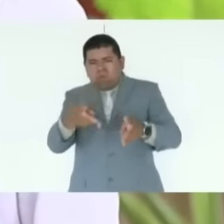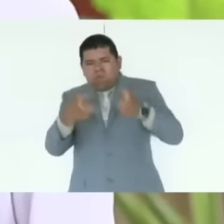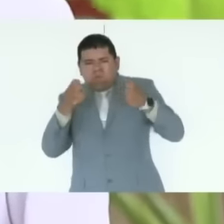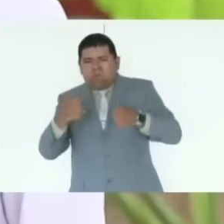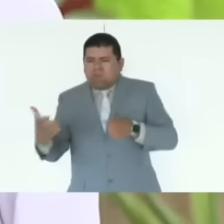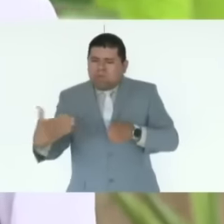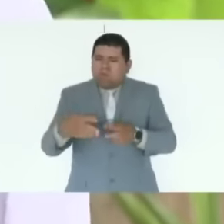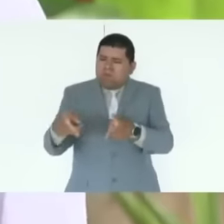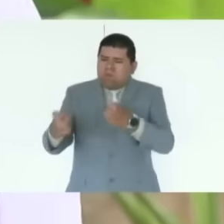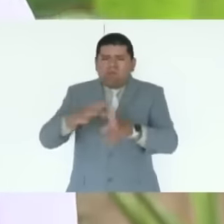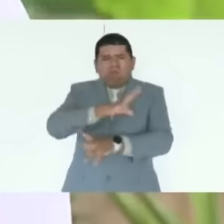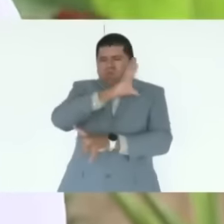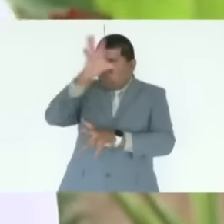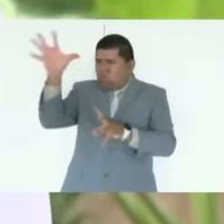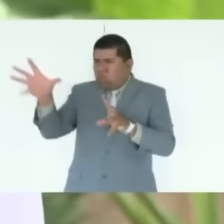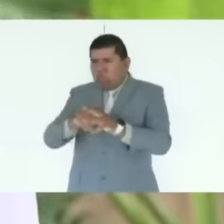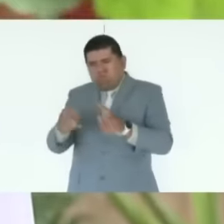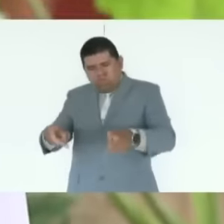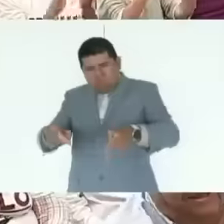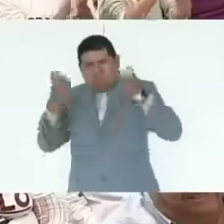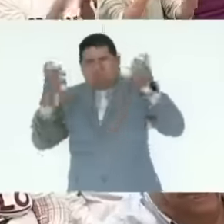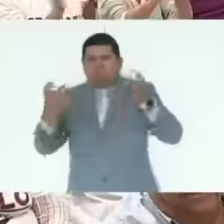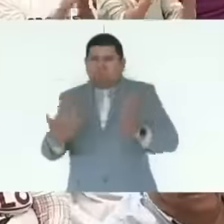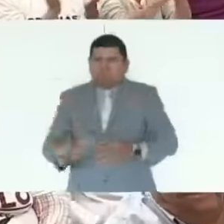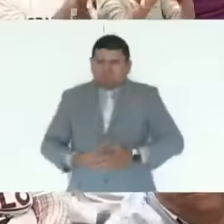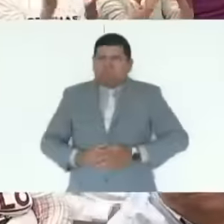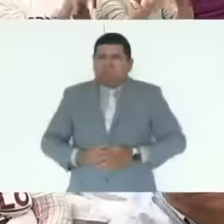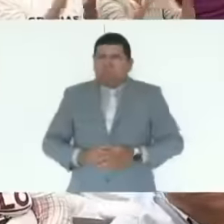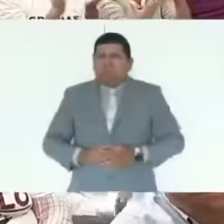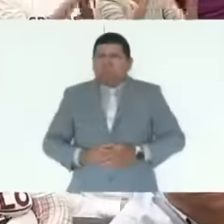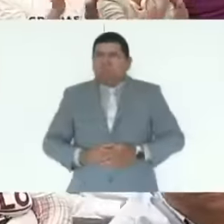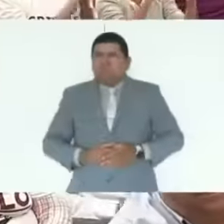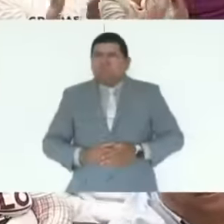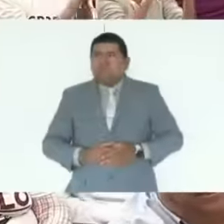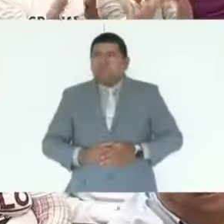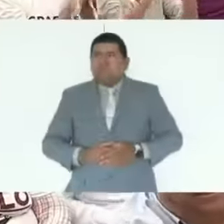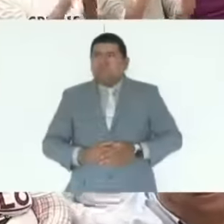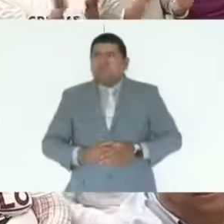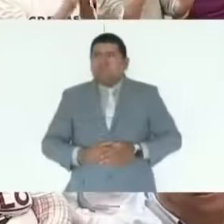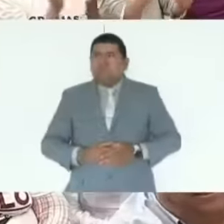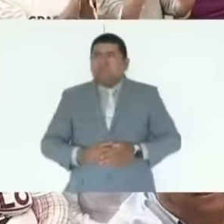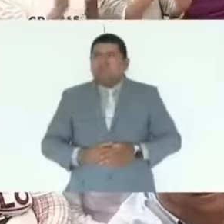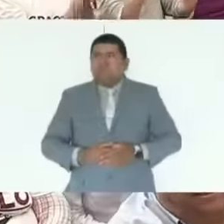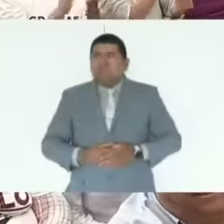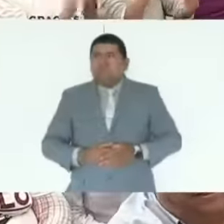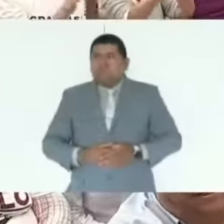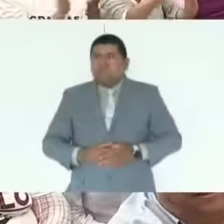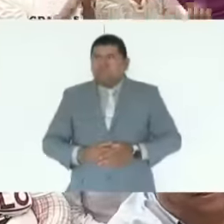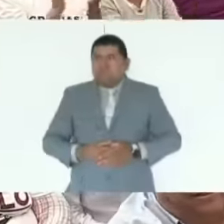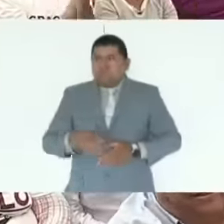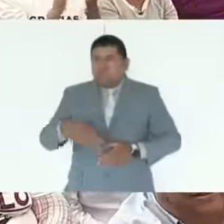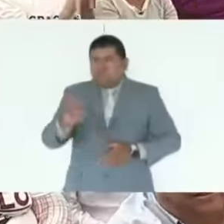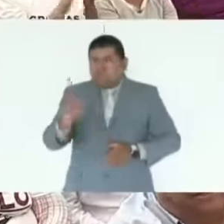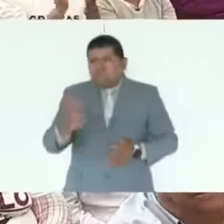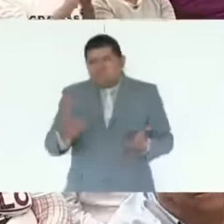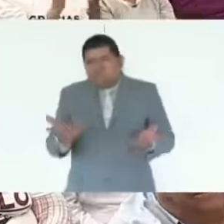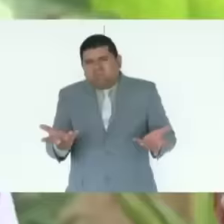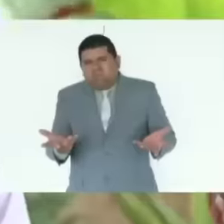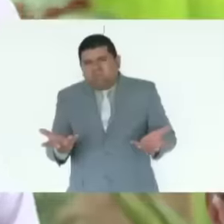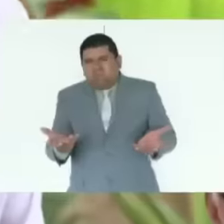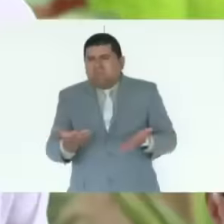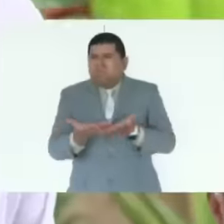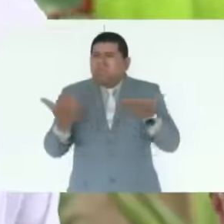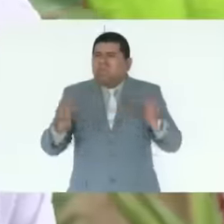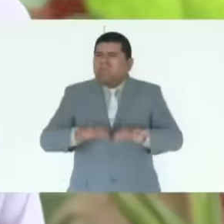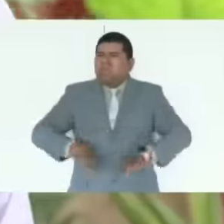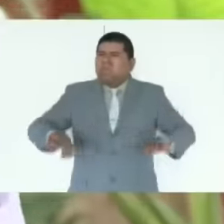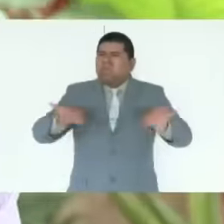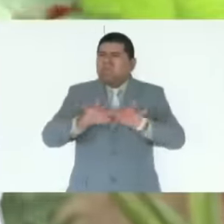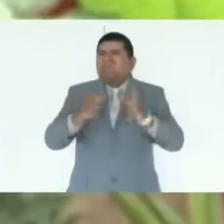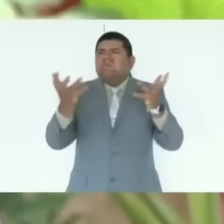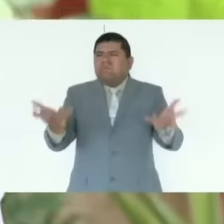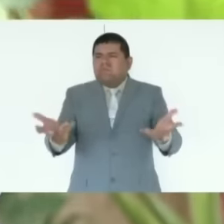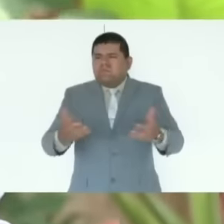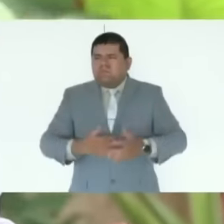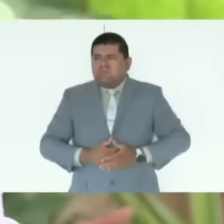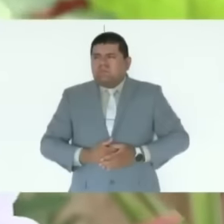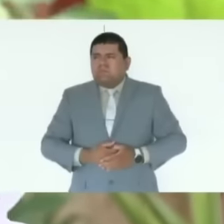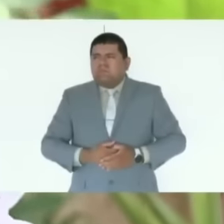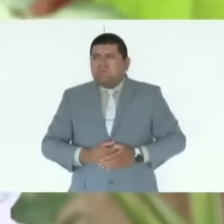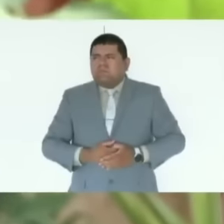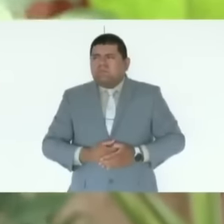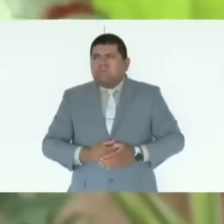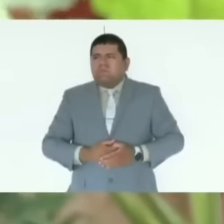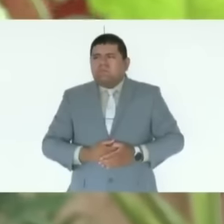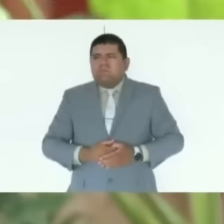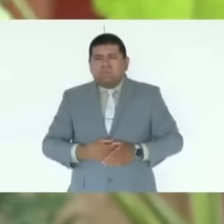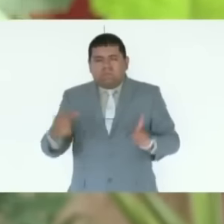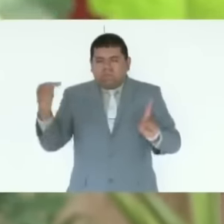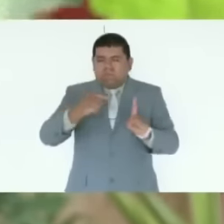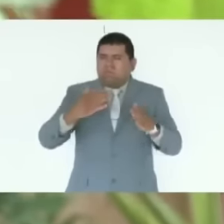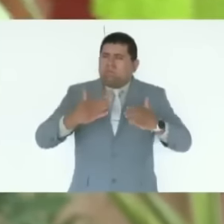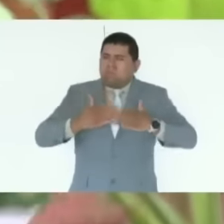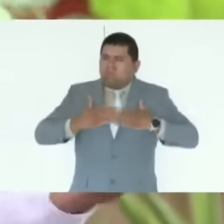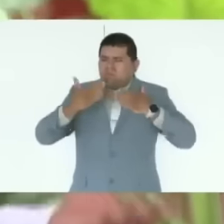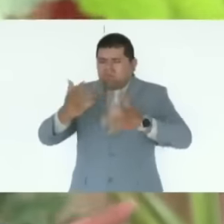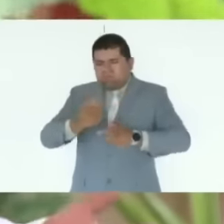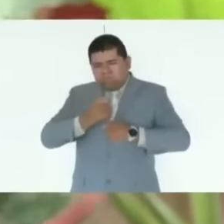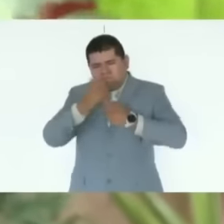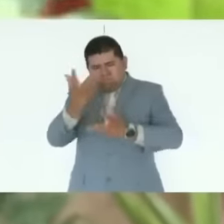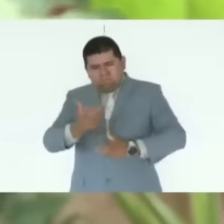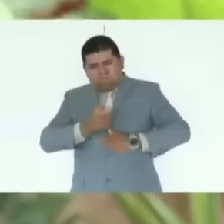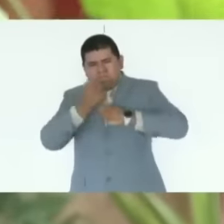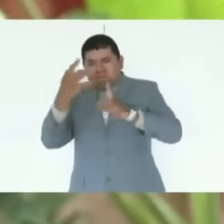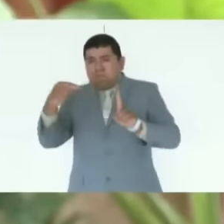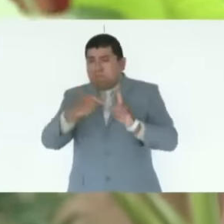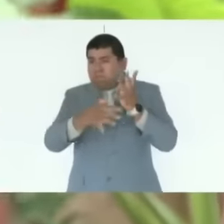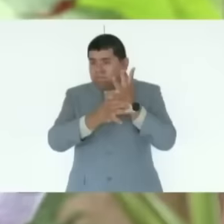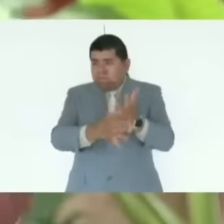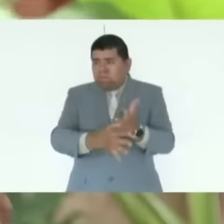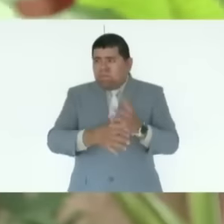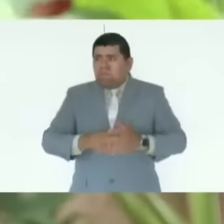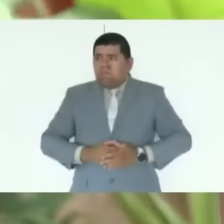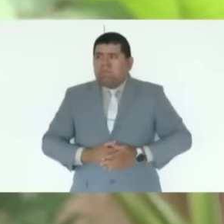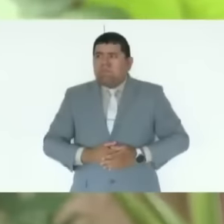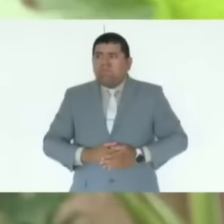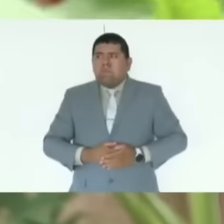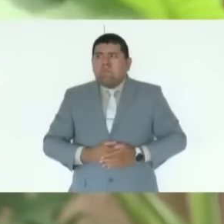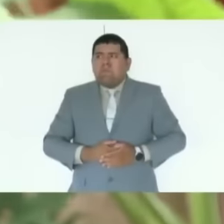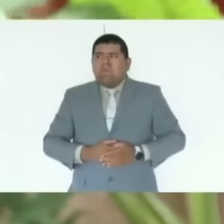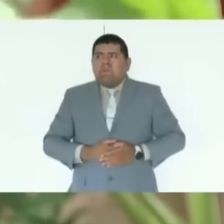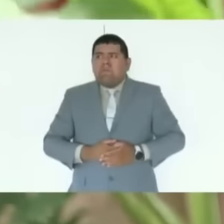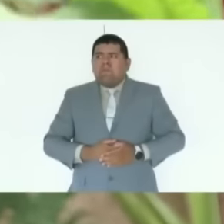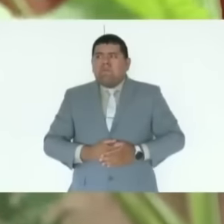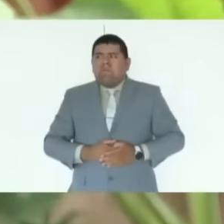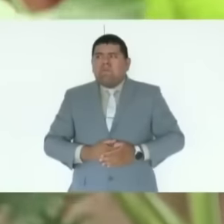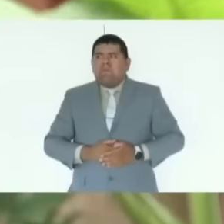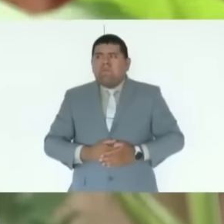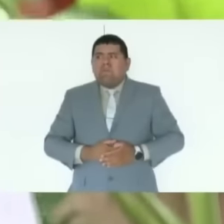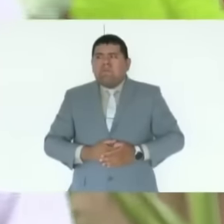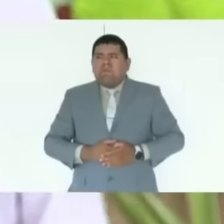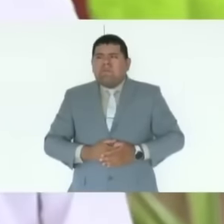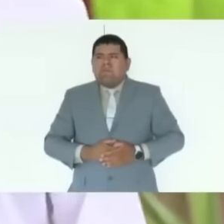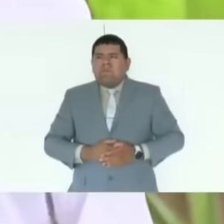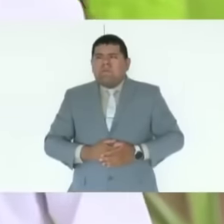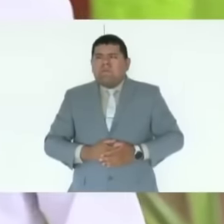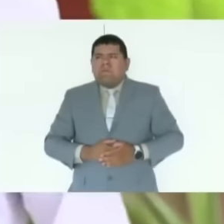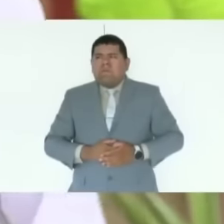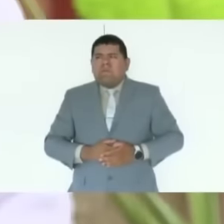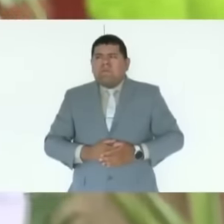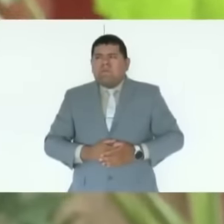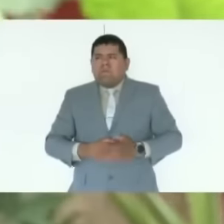fish. But the important thing is the confession, the revelation means that if